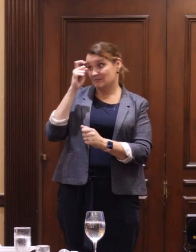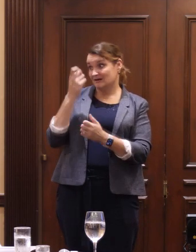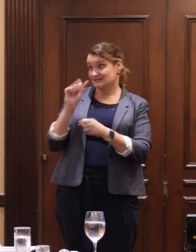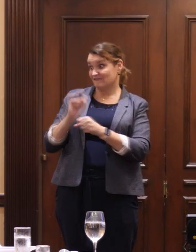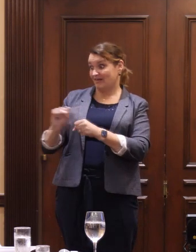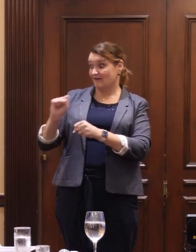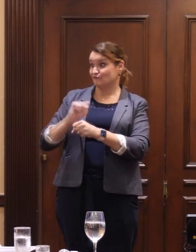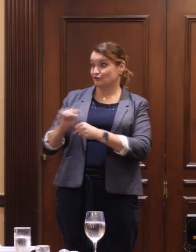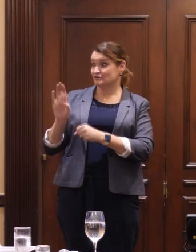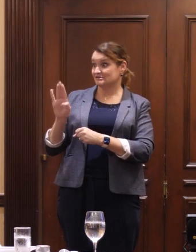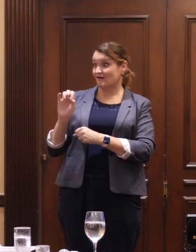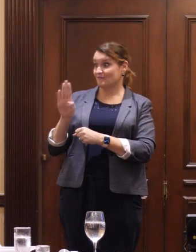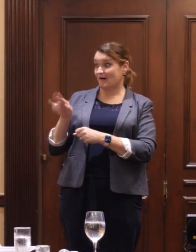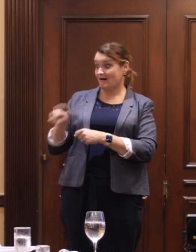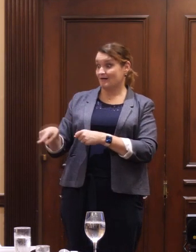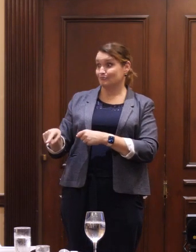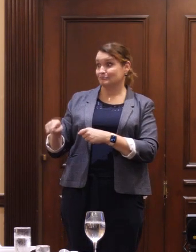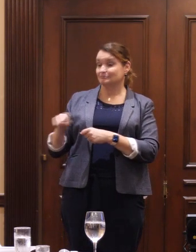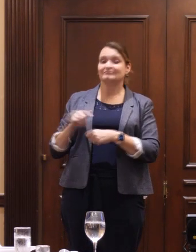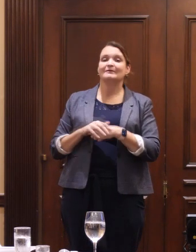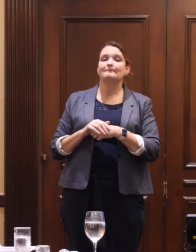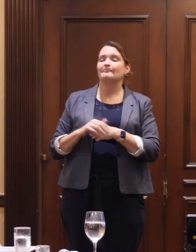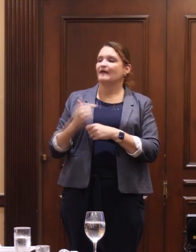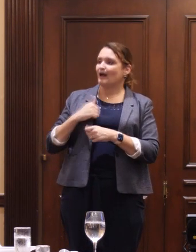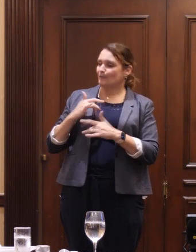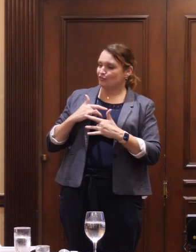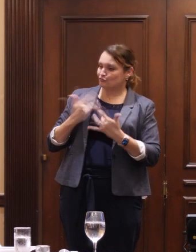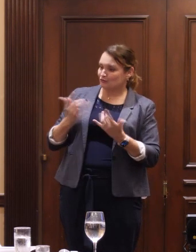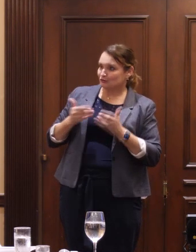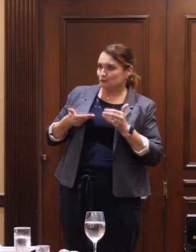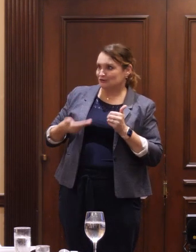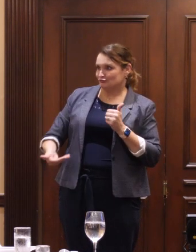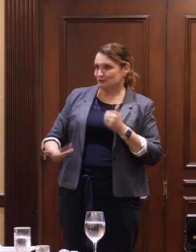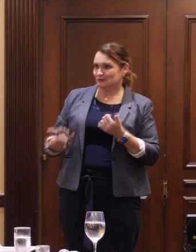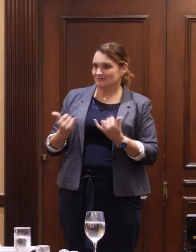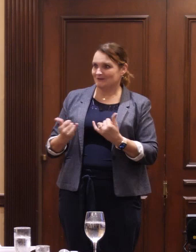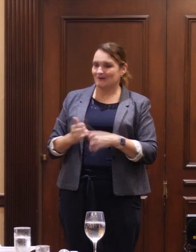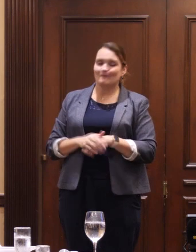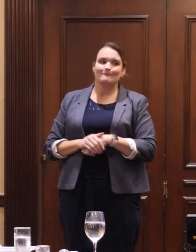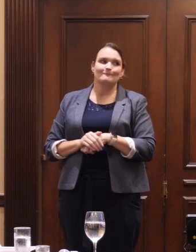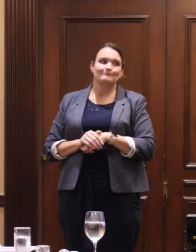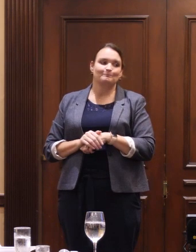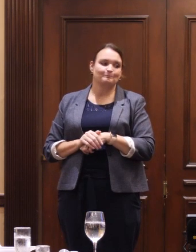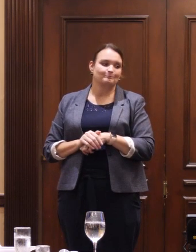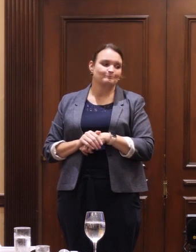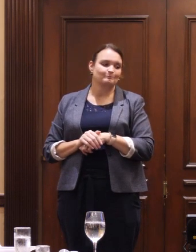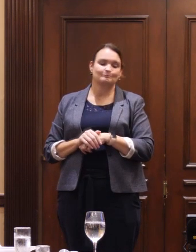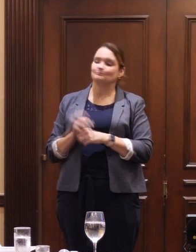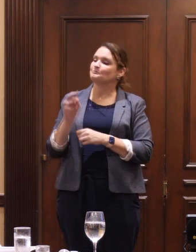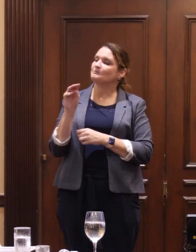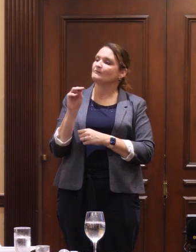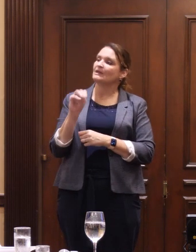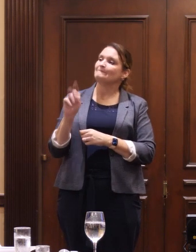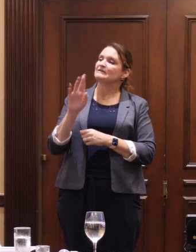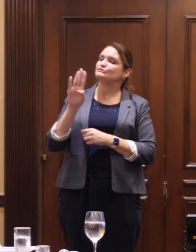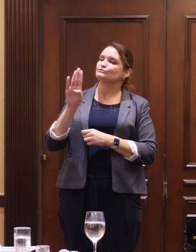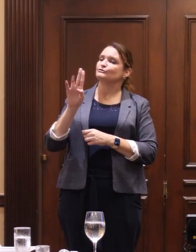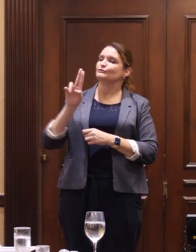Bob Burgdorf Jr. I'm thrilled to introduce you to now. Mr. Burgdorf can be best characterized as a